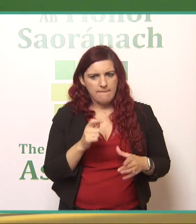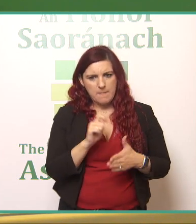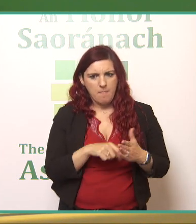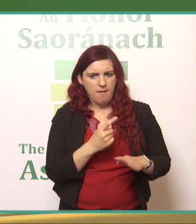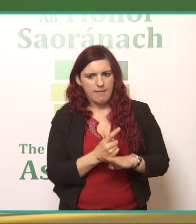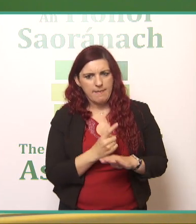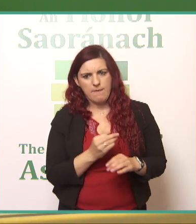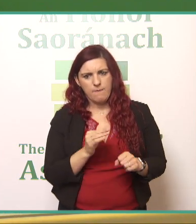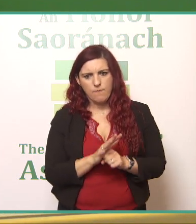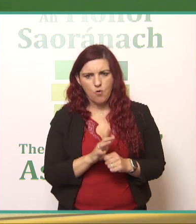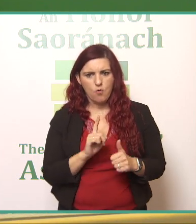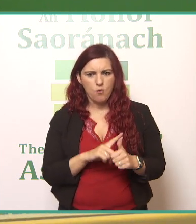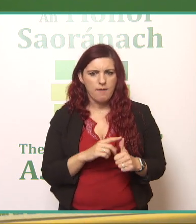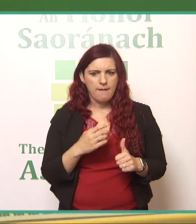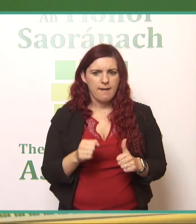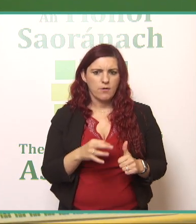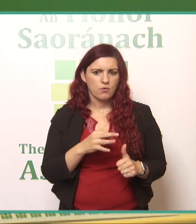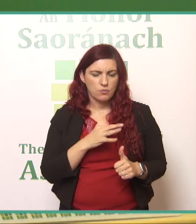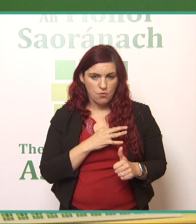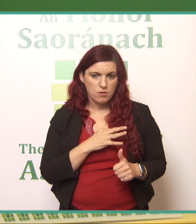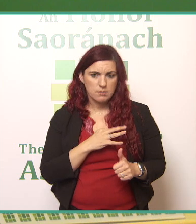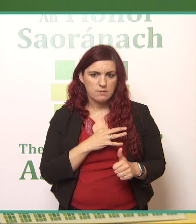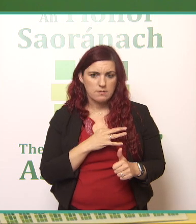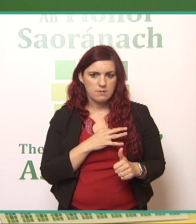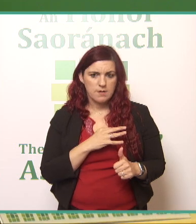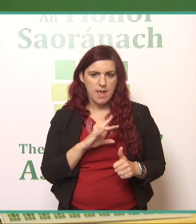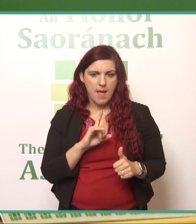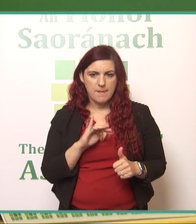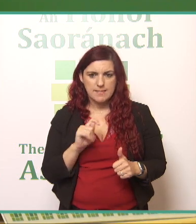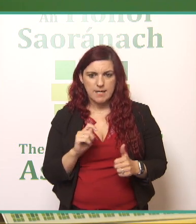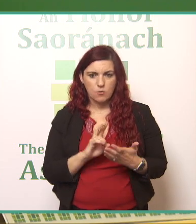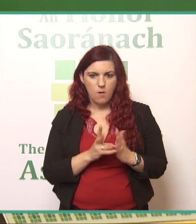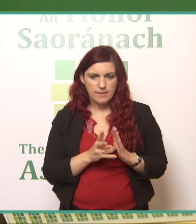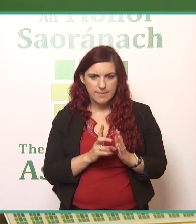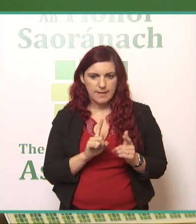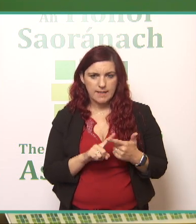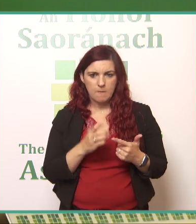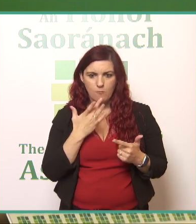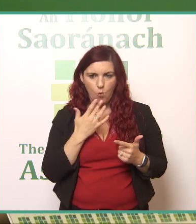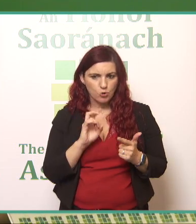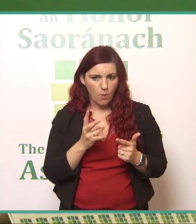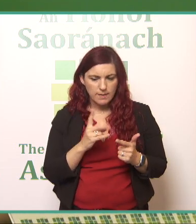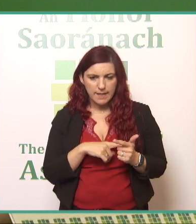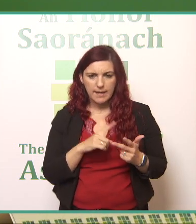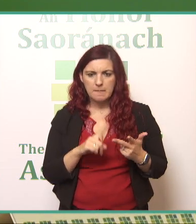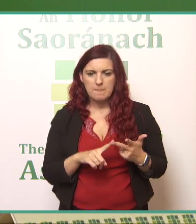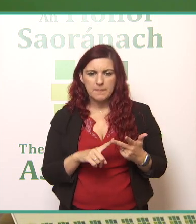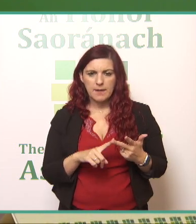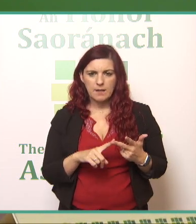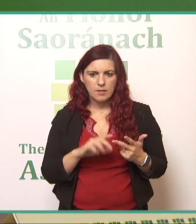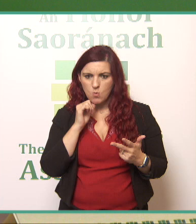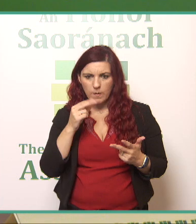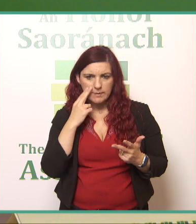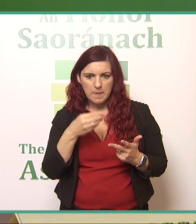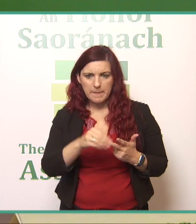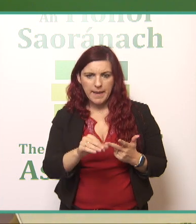for you know having good habitat quality water quality for not having to pay for you know float